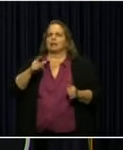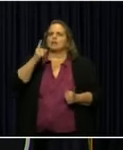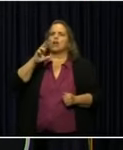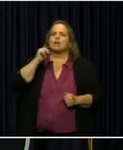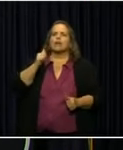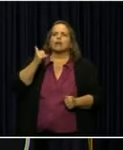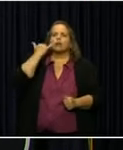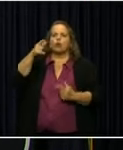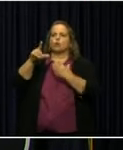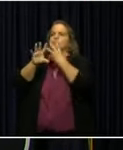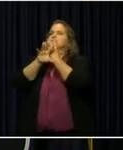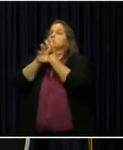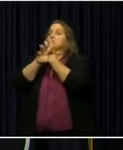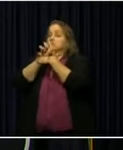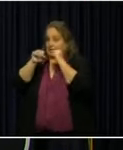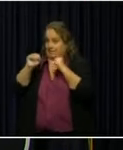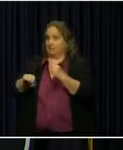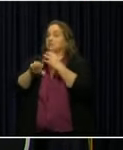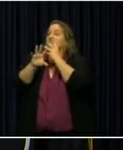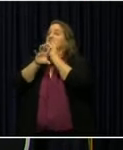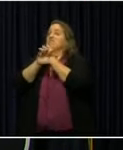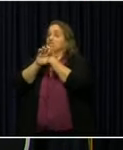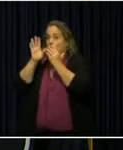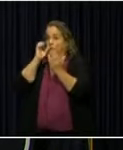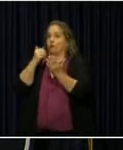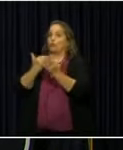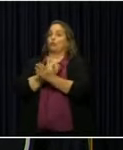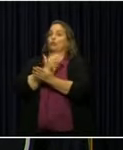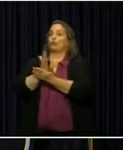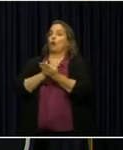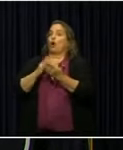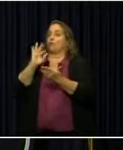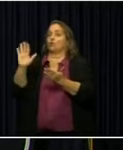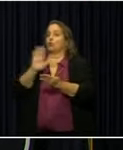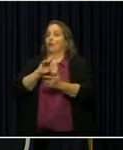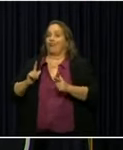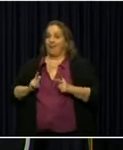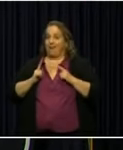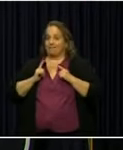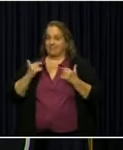HEALTH EVALUATE WITH THESE BENCHMARKS, AGAIN, HOW SAFE IT